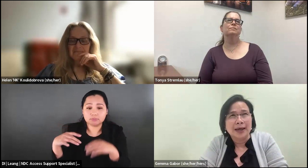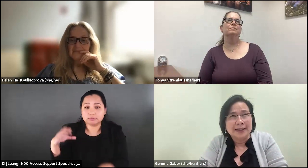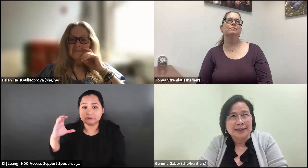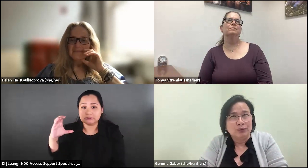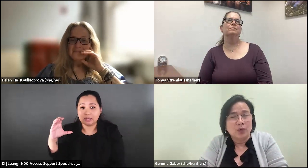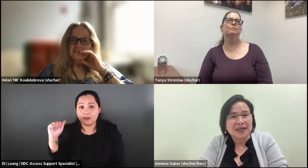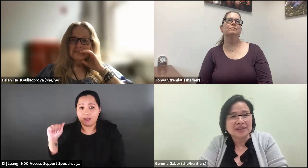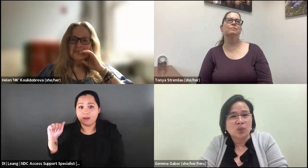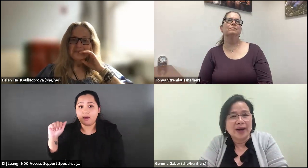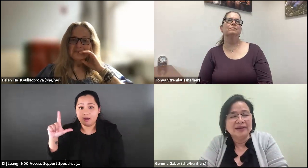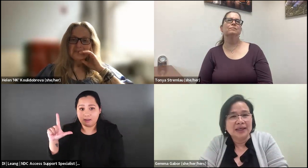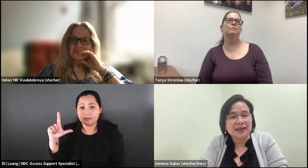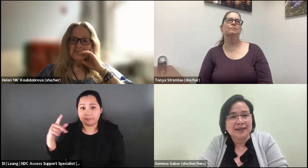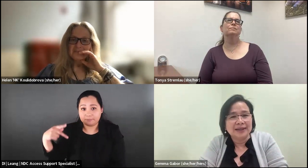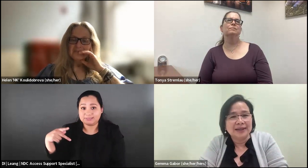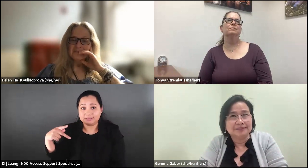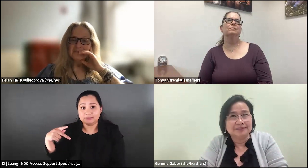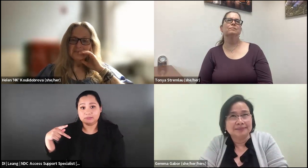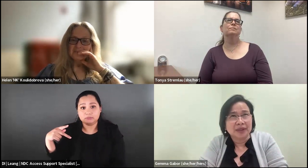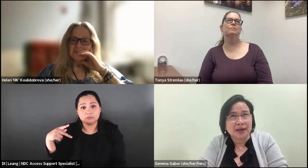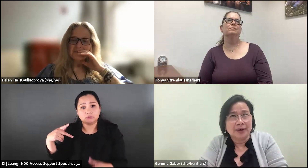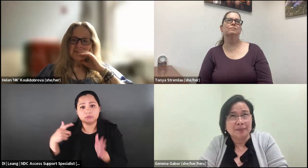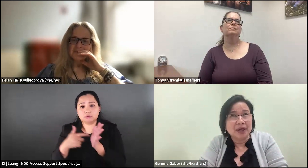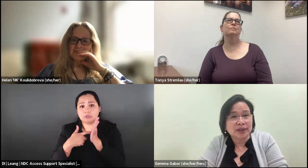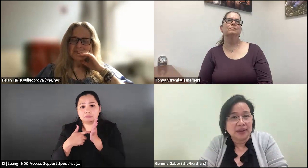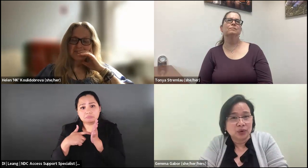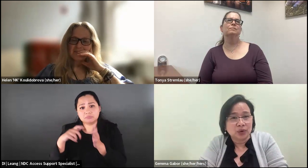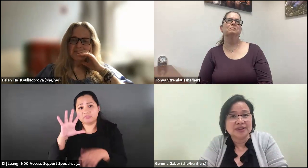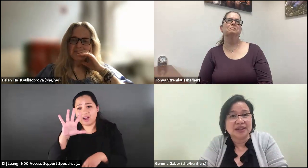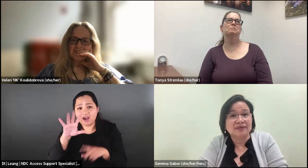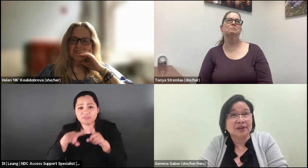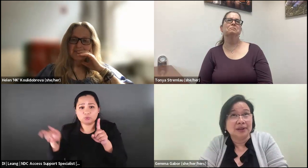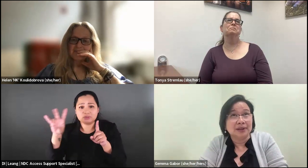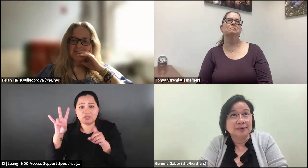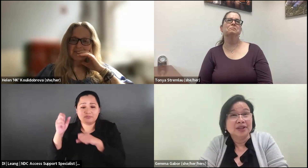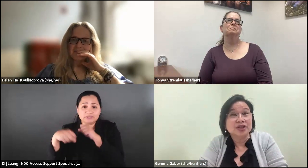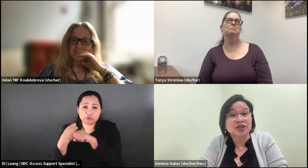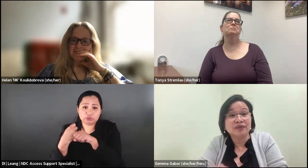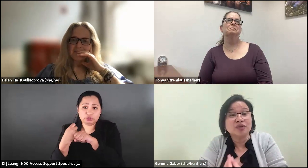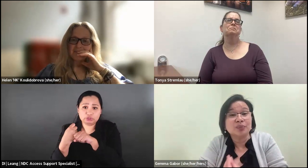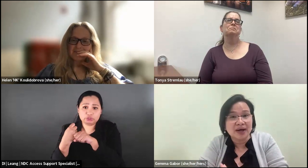So that's one thing that educators, even the service